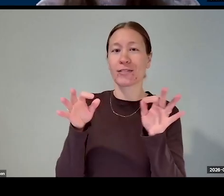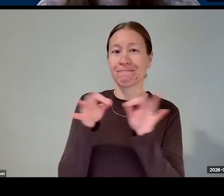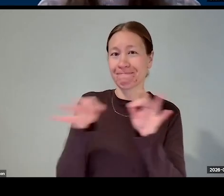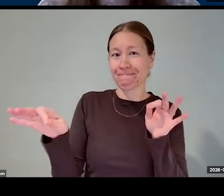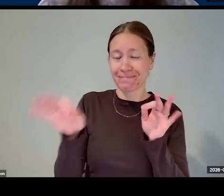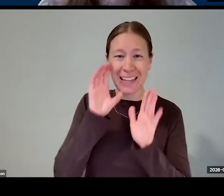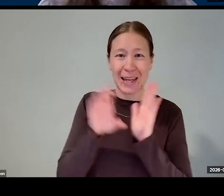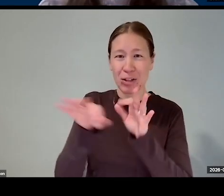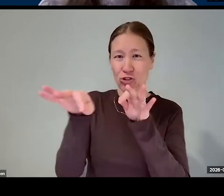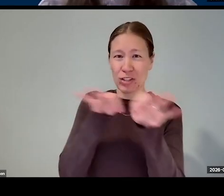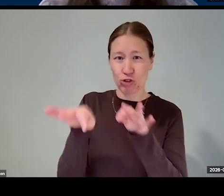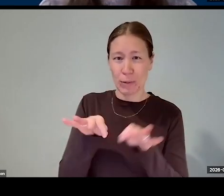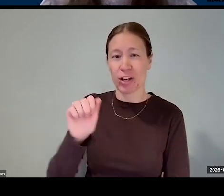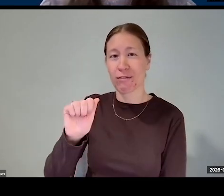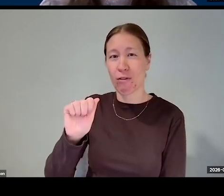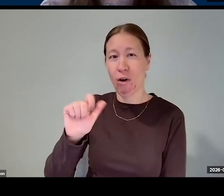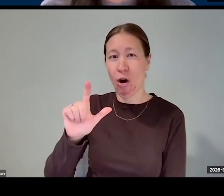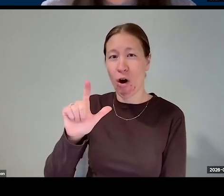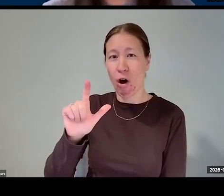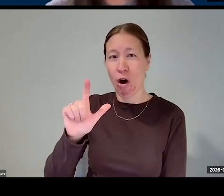We usually call this alt text for short